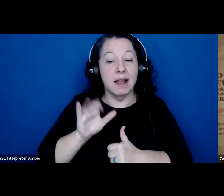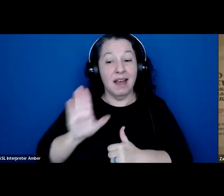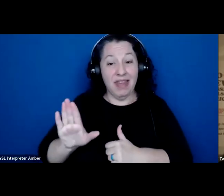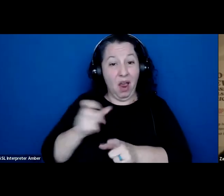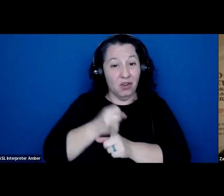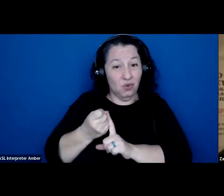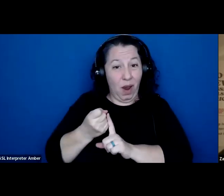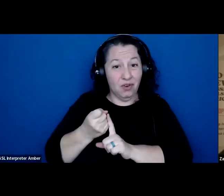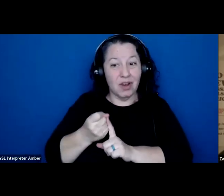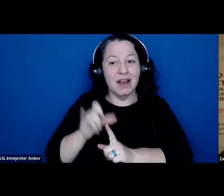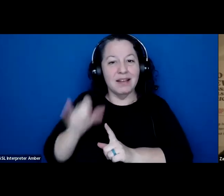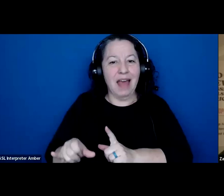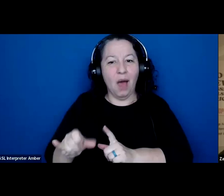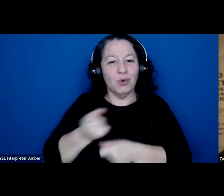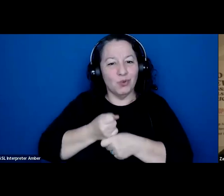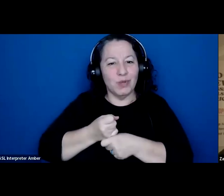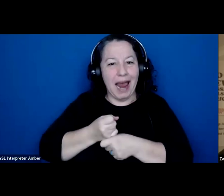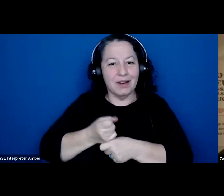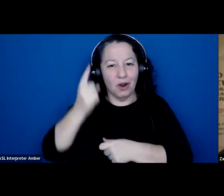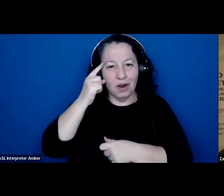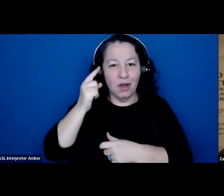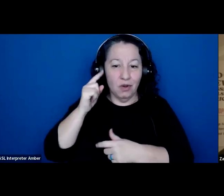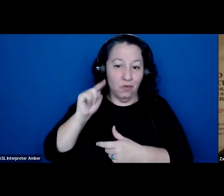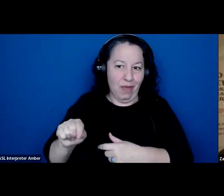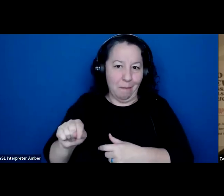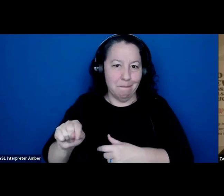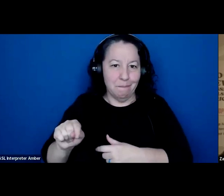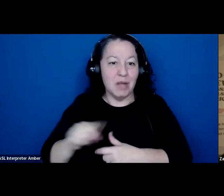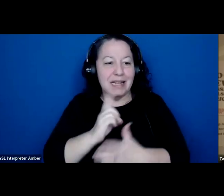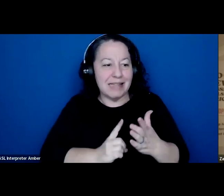that has been imposed onto them. It is by design. And so the